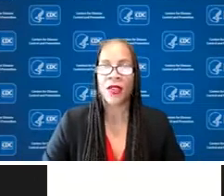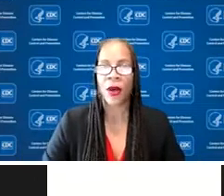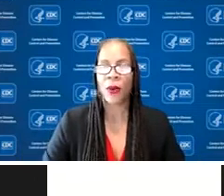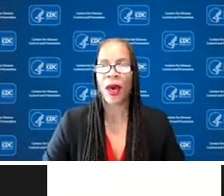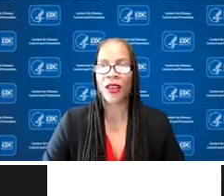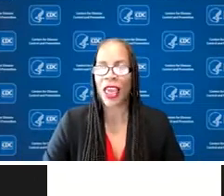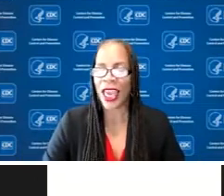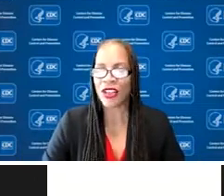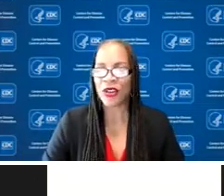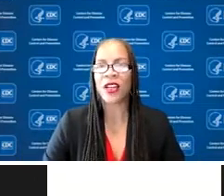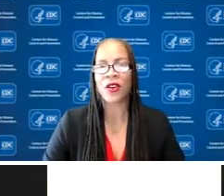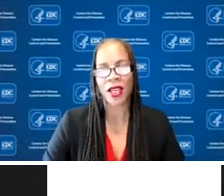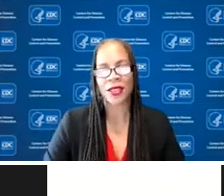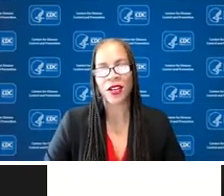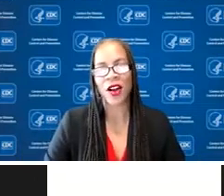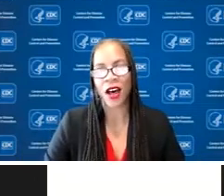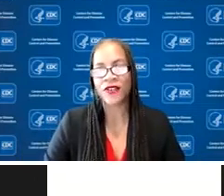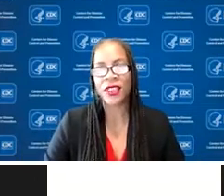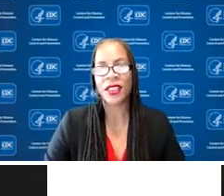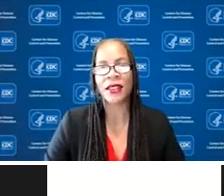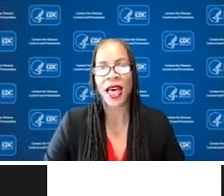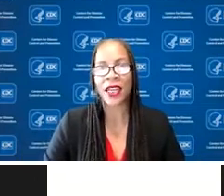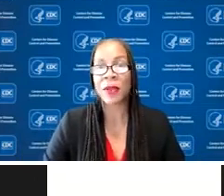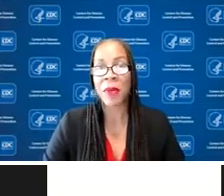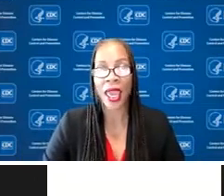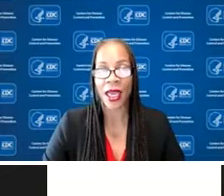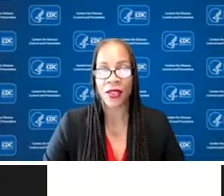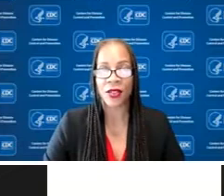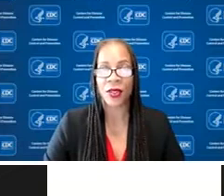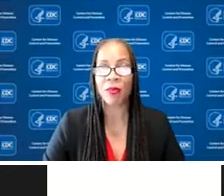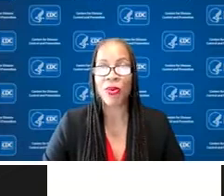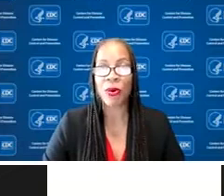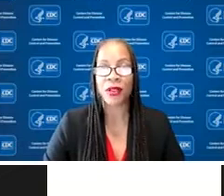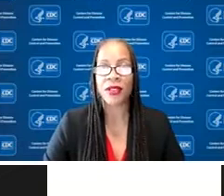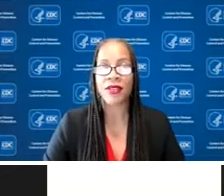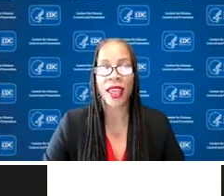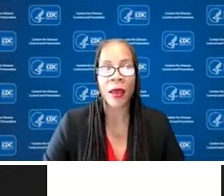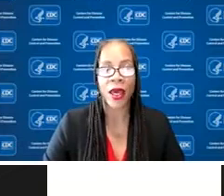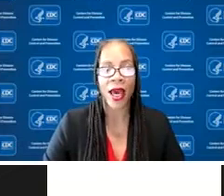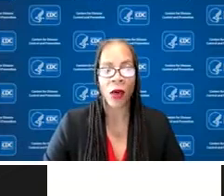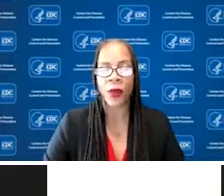So, during a crisis, there are often a lot of demands. So it’s important to think about how